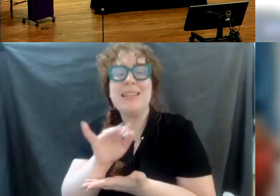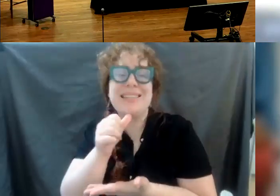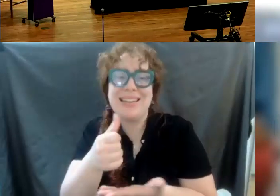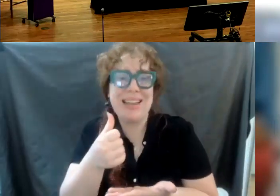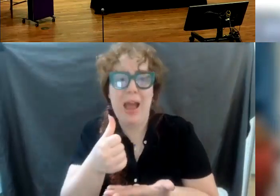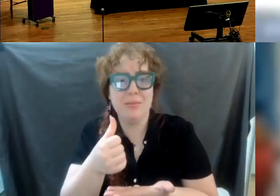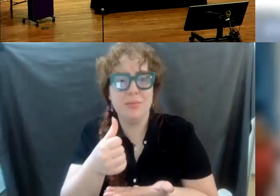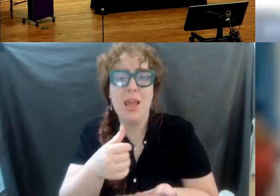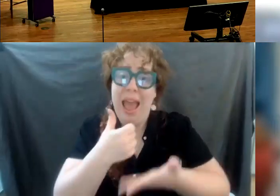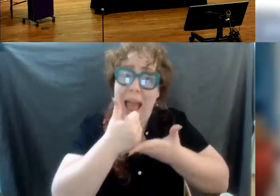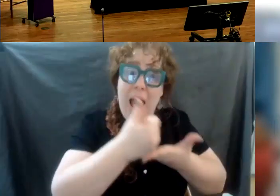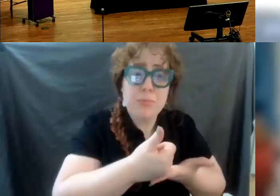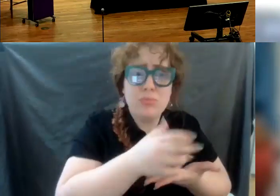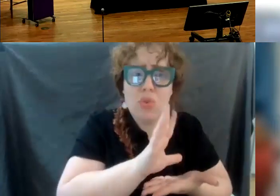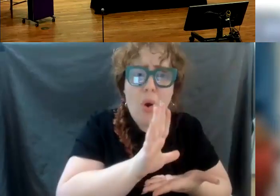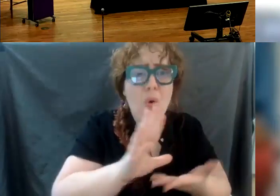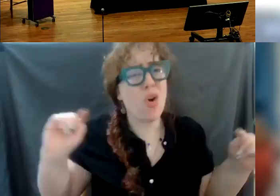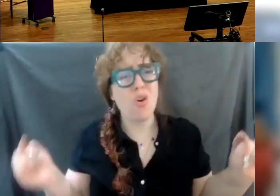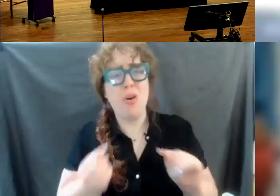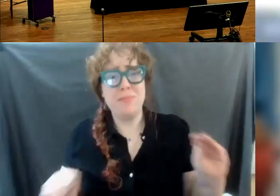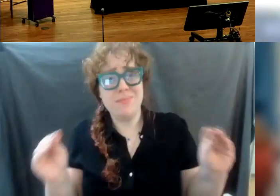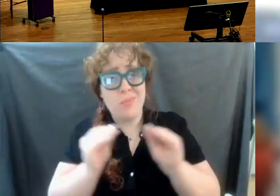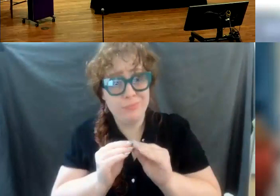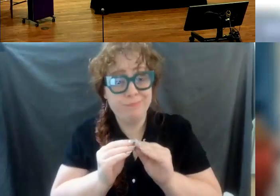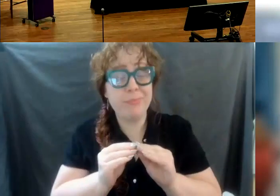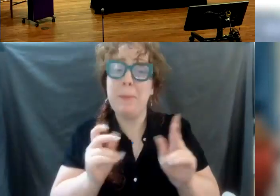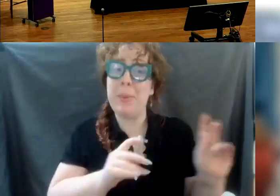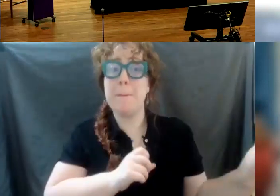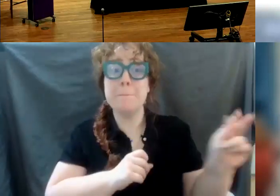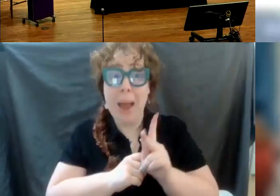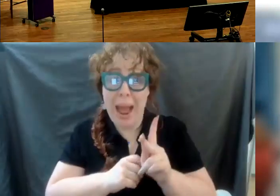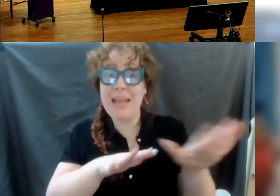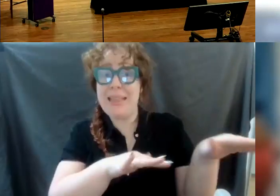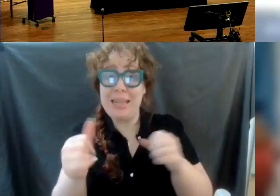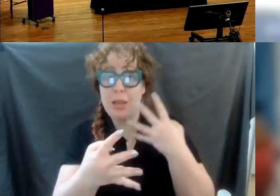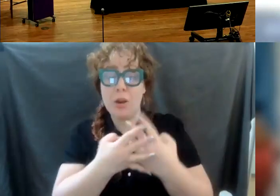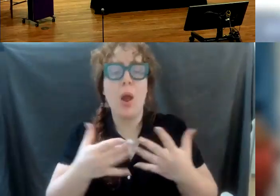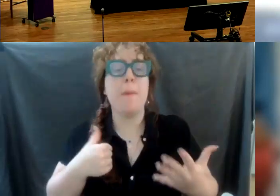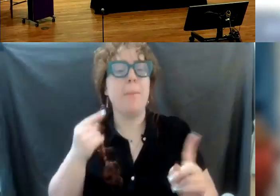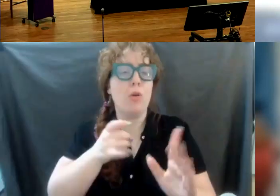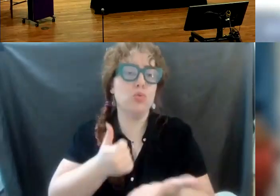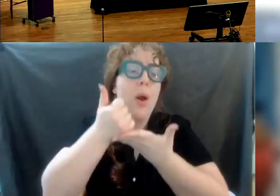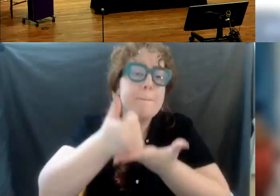So when they reenter society, it's my job to help them have a successful reentry because if I don't,